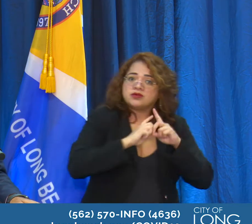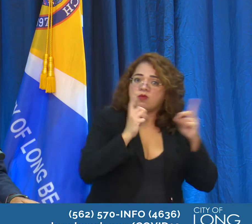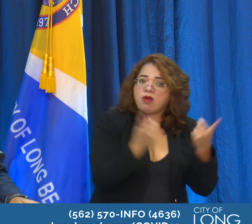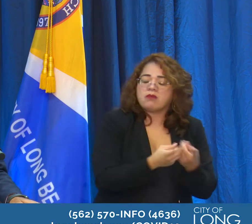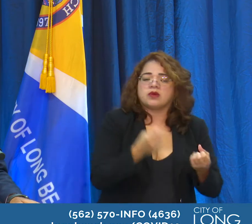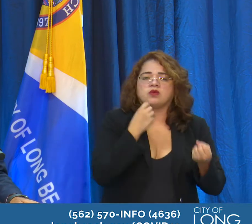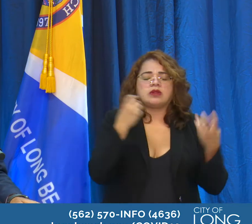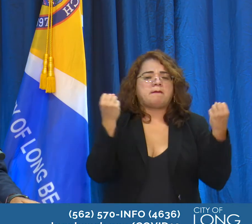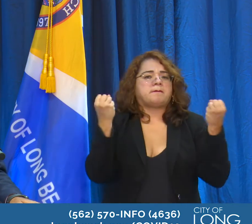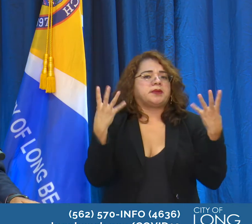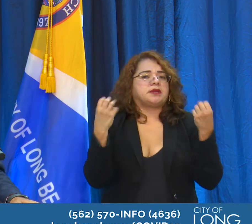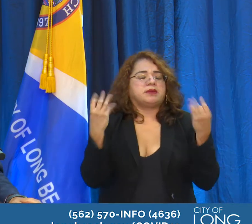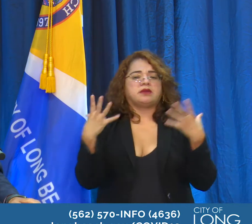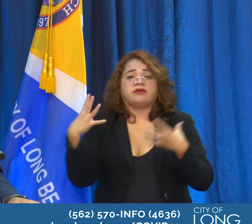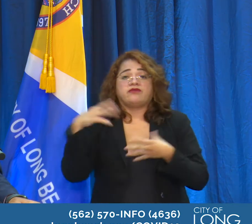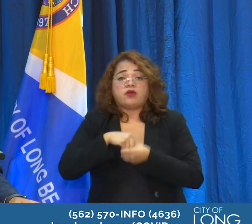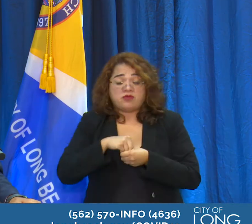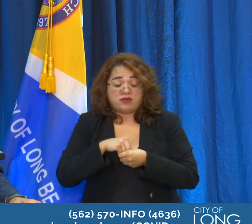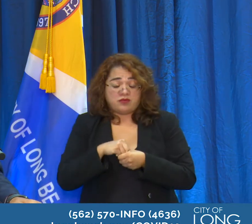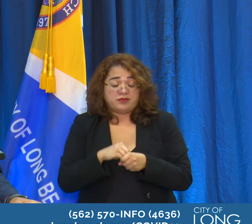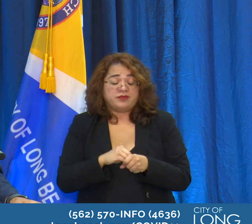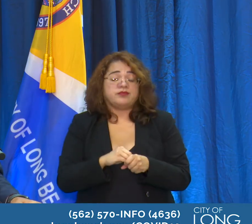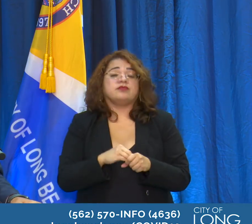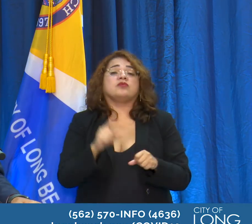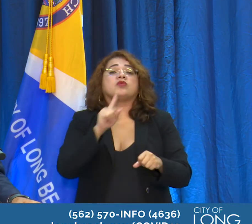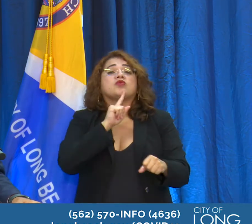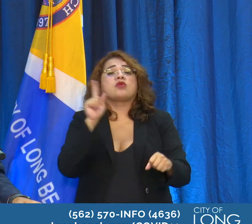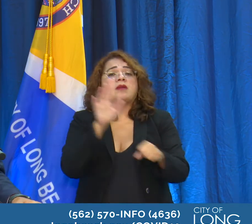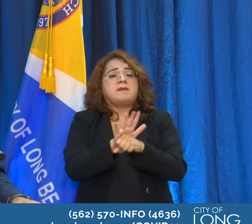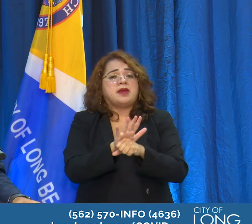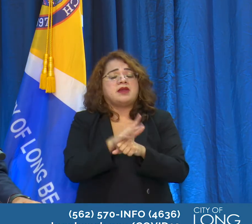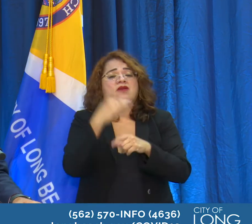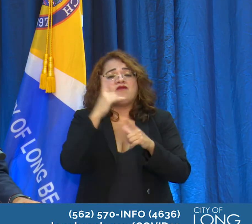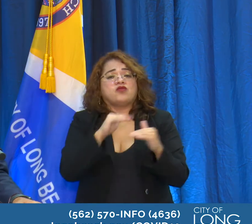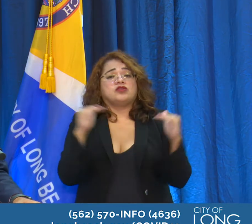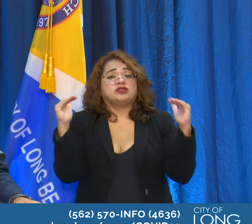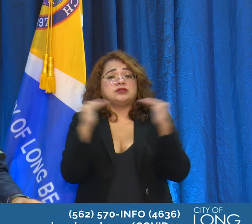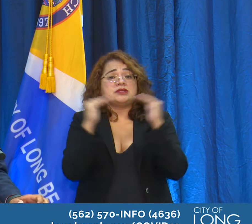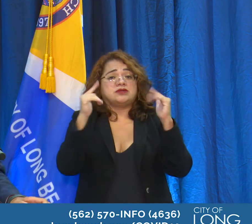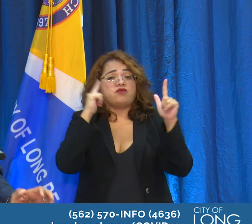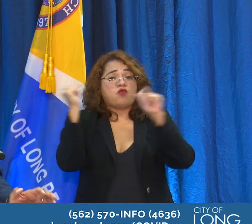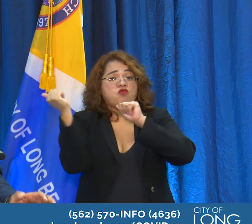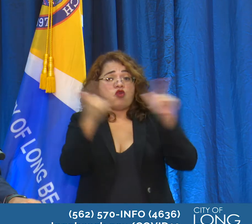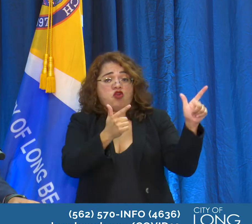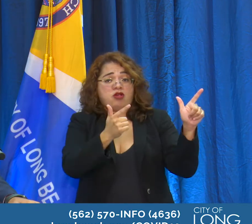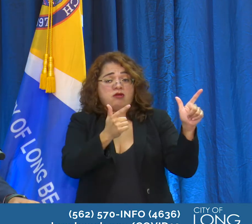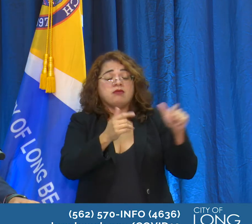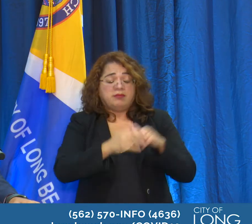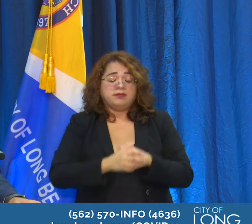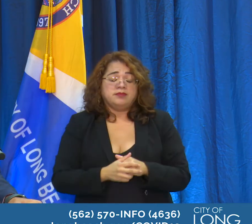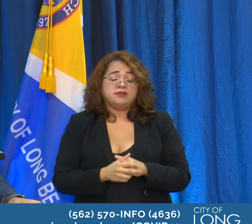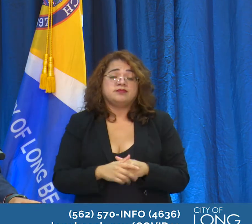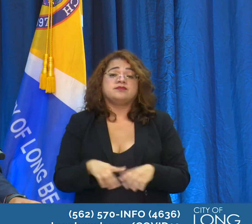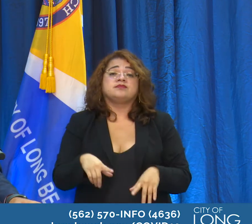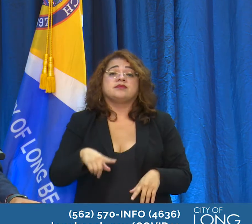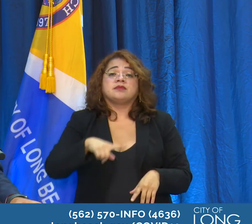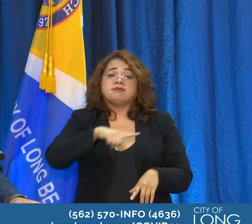others. We are committed to justice for all and in this moment we know black lives matter and